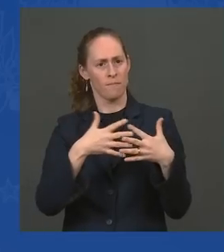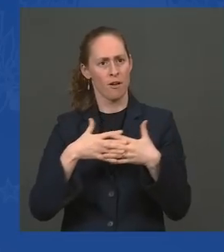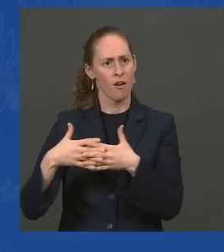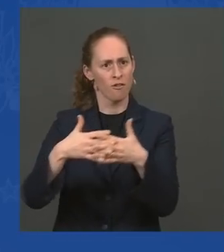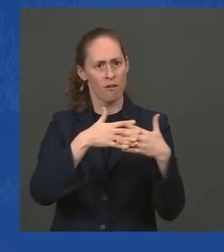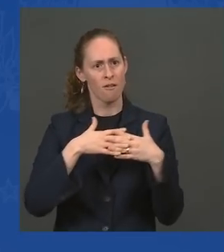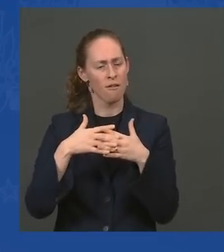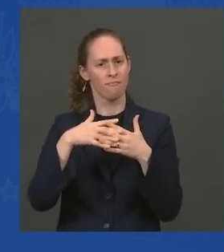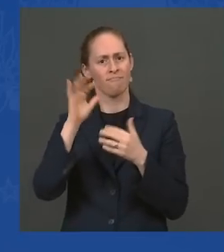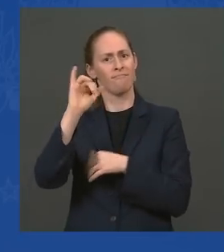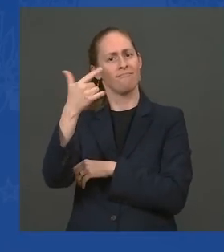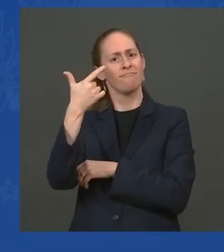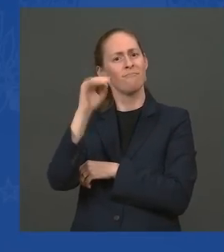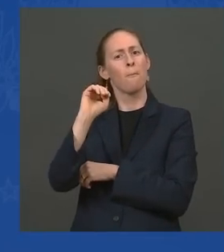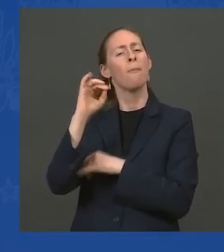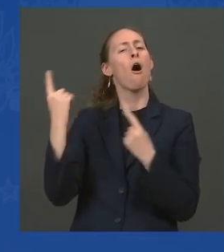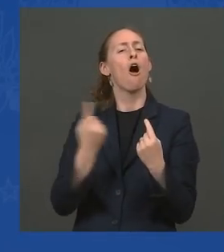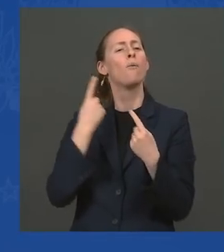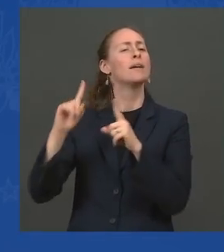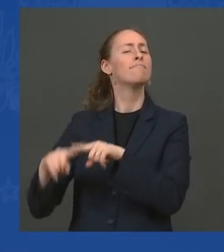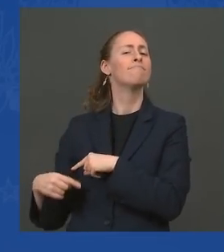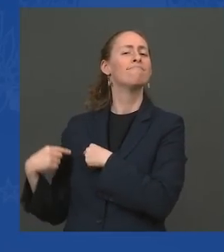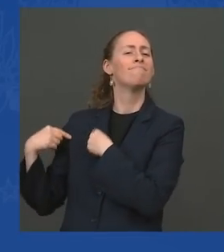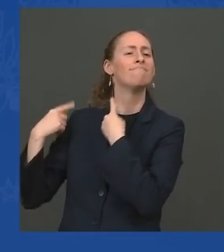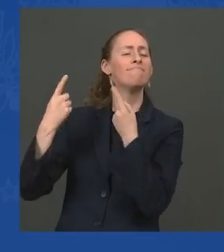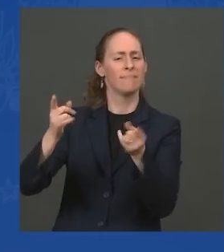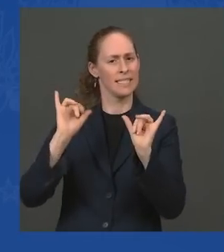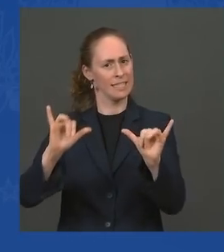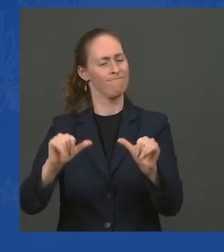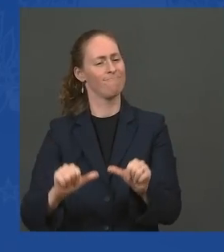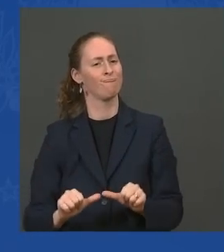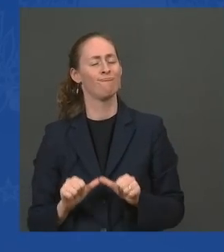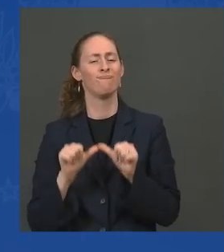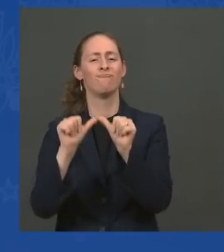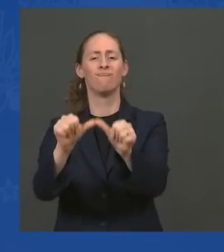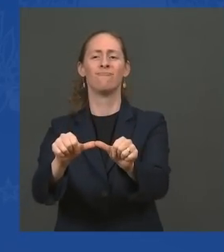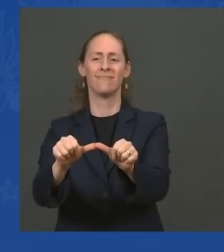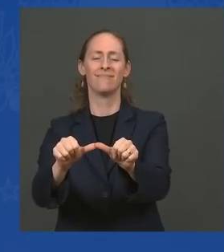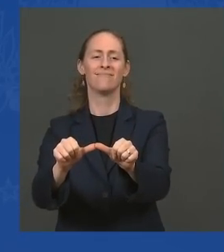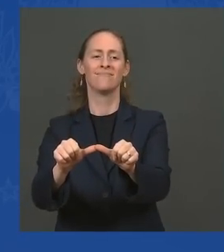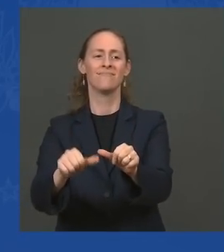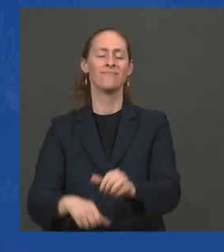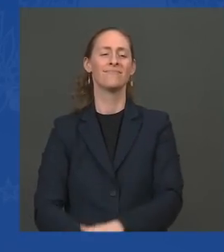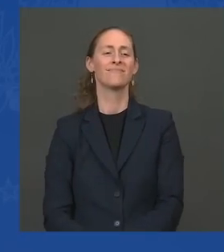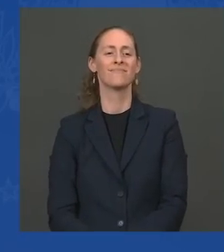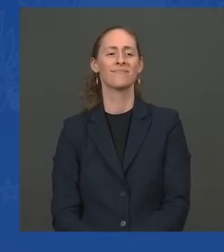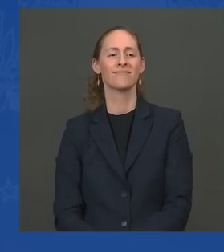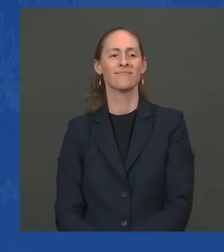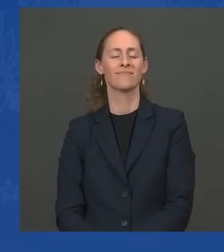Detroit has been our headquarters for more than a century, and we are equally determined to make it a vital part of our future.